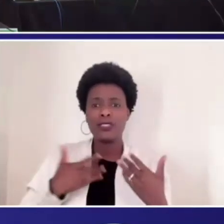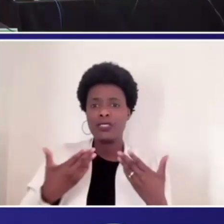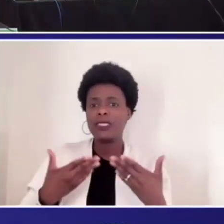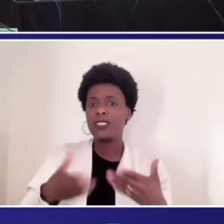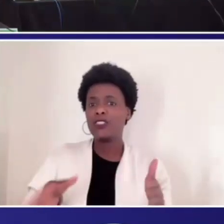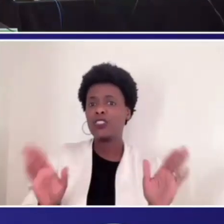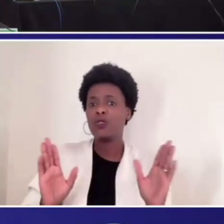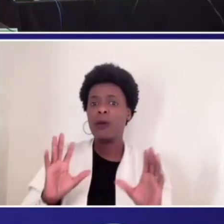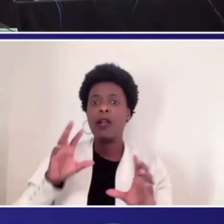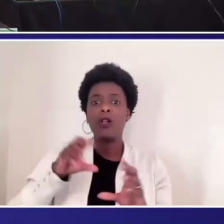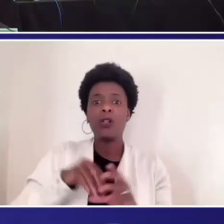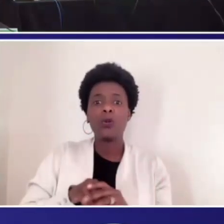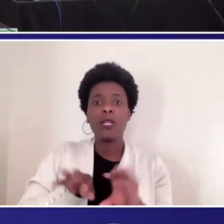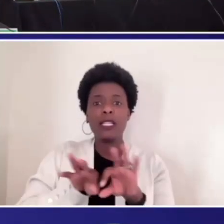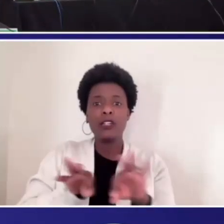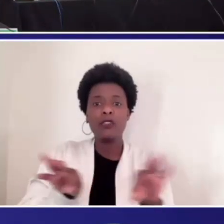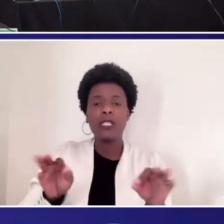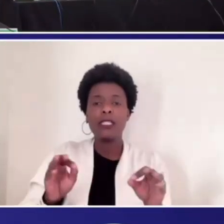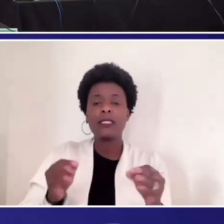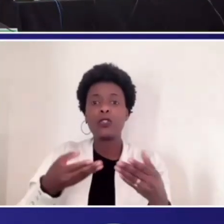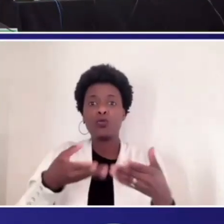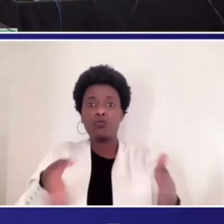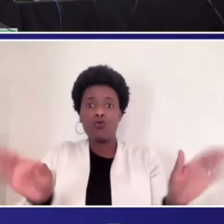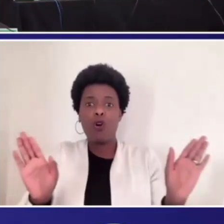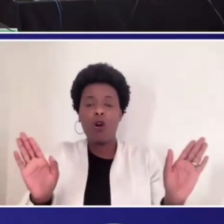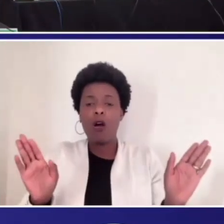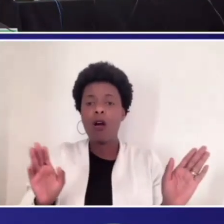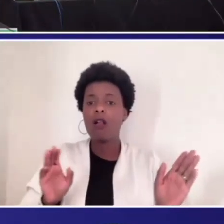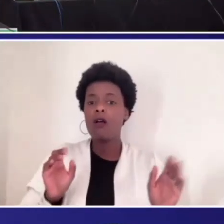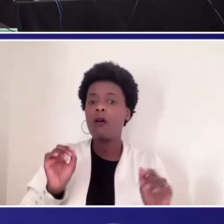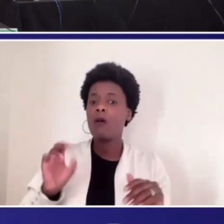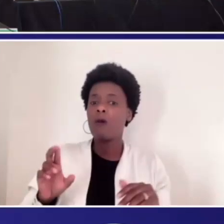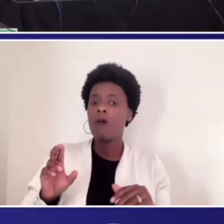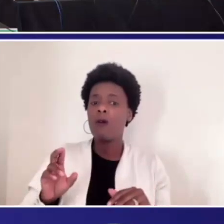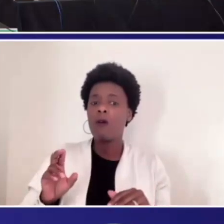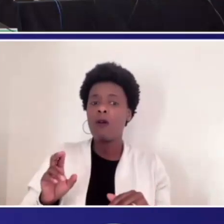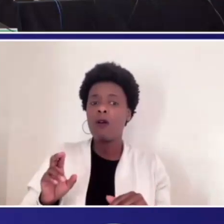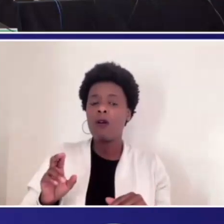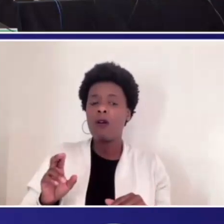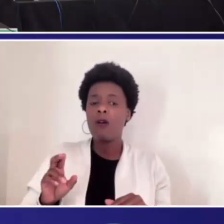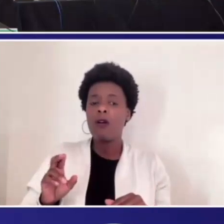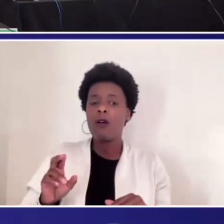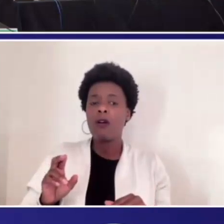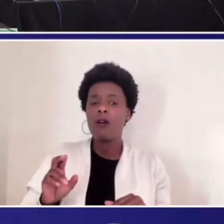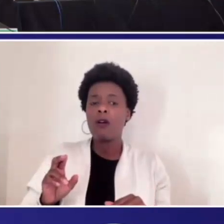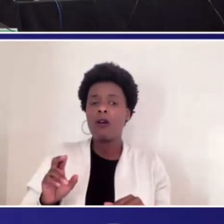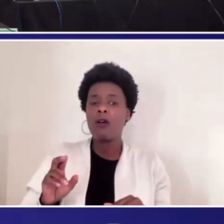including degrees that are overbroad or are going to work that, that capture nonprofessional students or capturing work